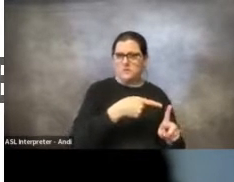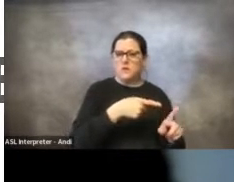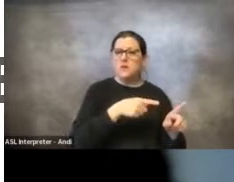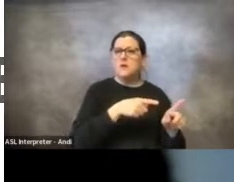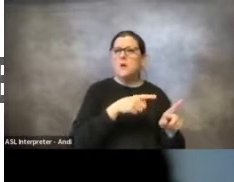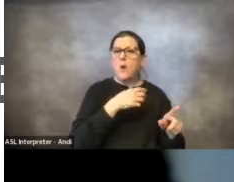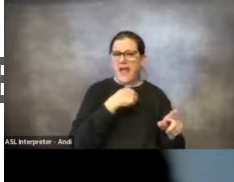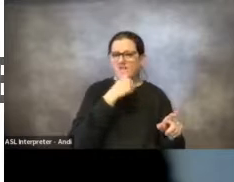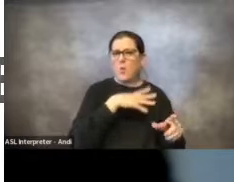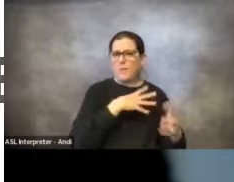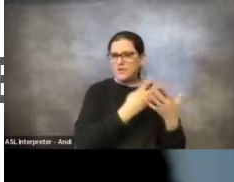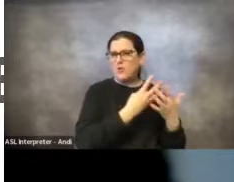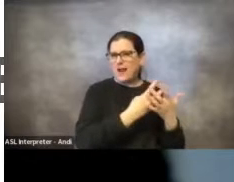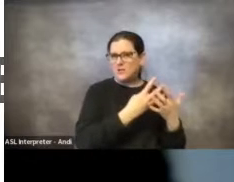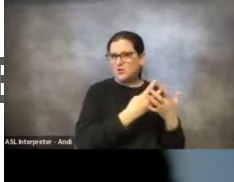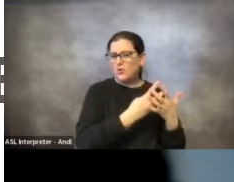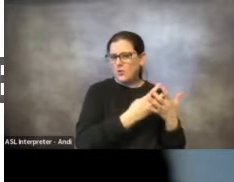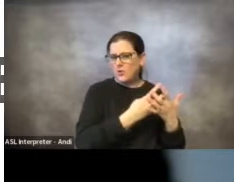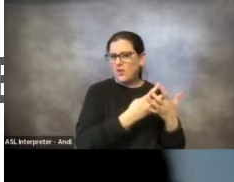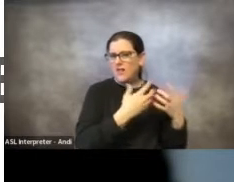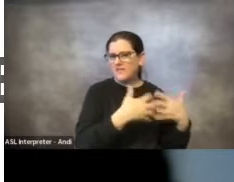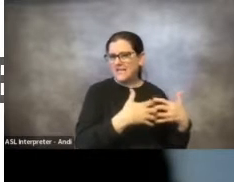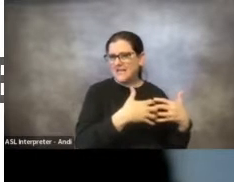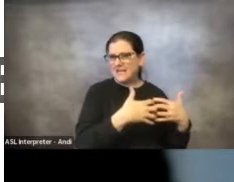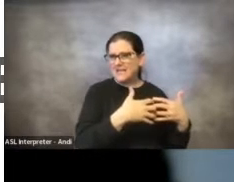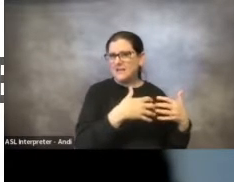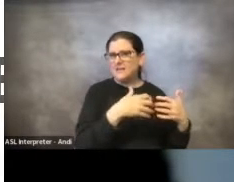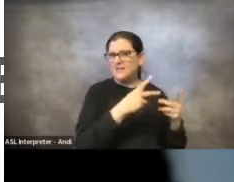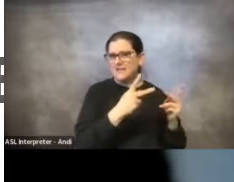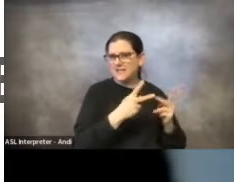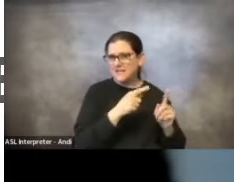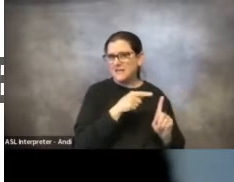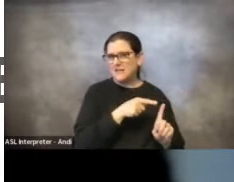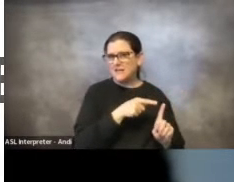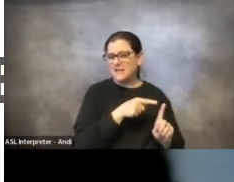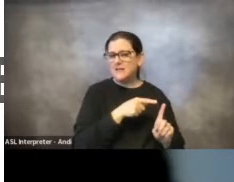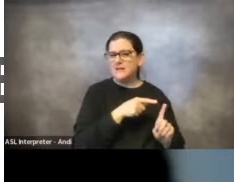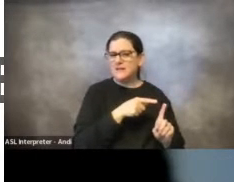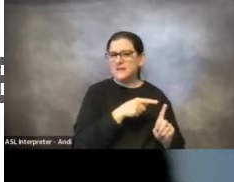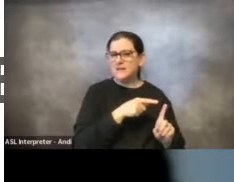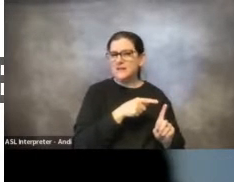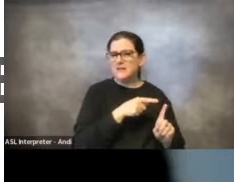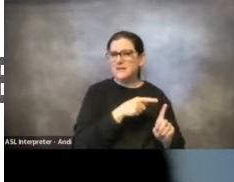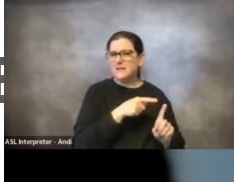correctional facility. And so what we find is Utah doesn't